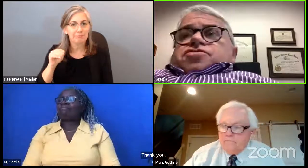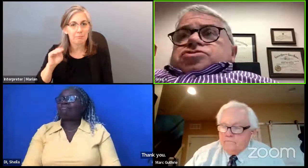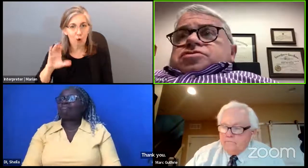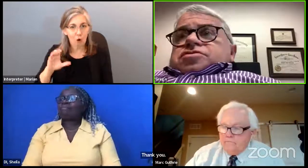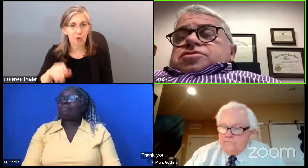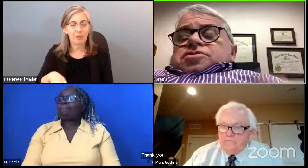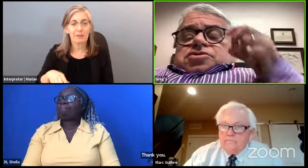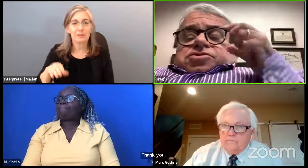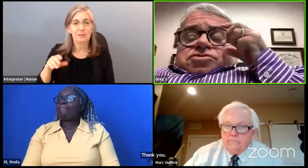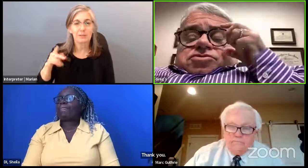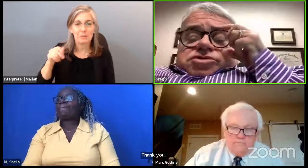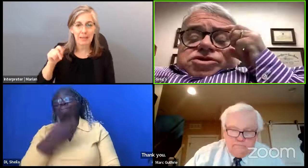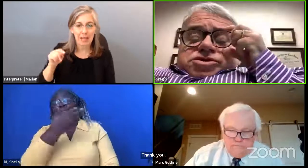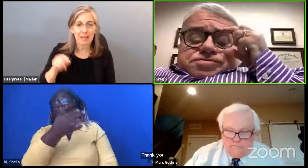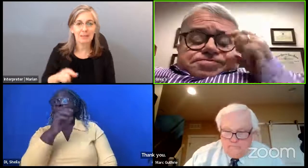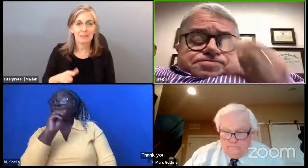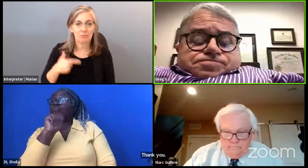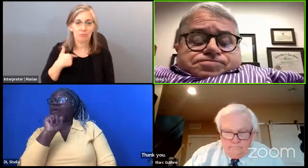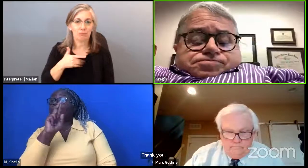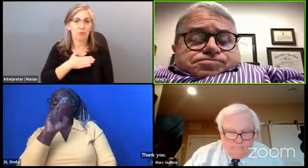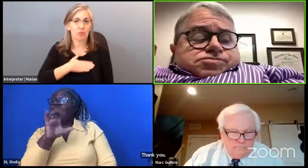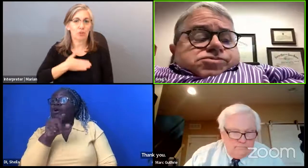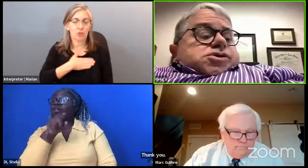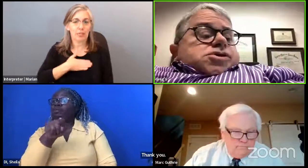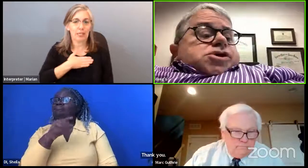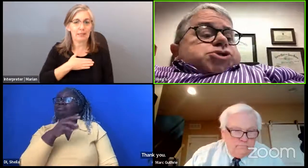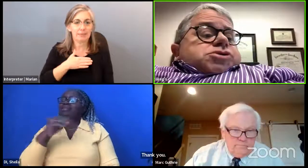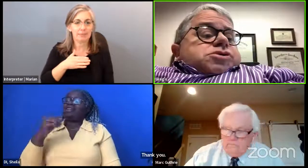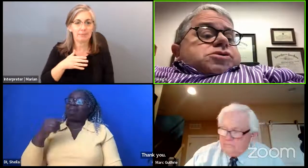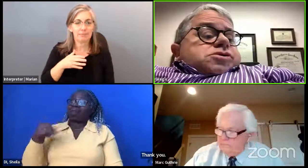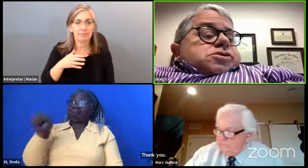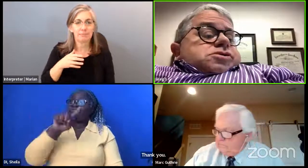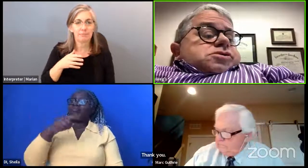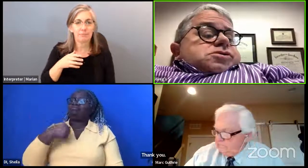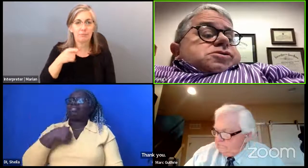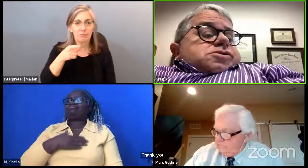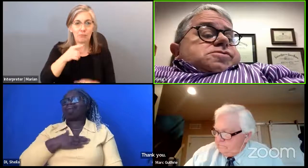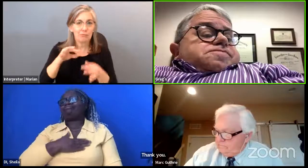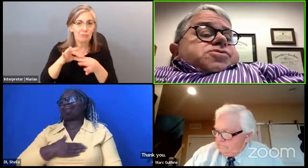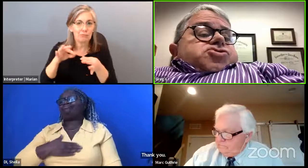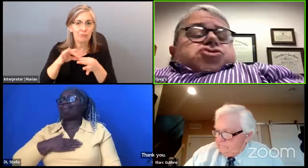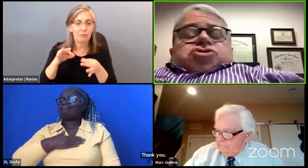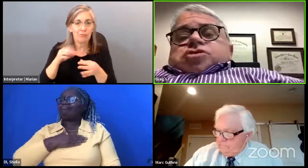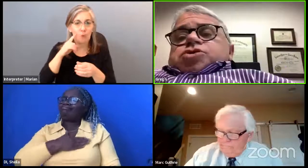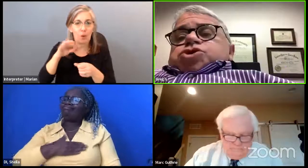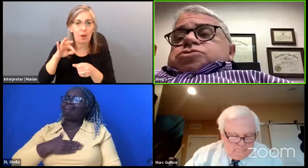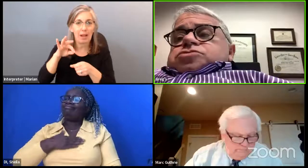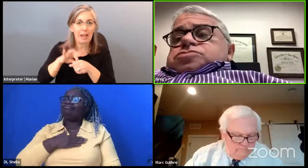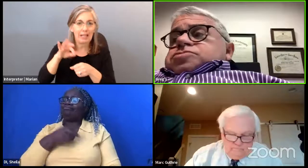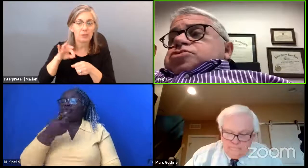efforts on the Election Assistance Commission.